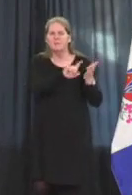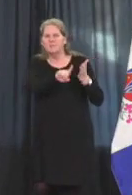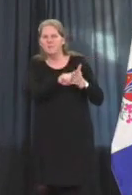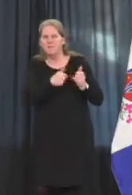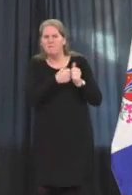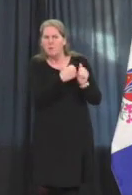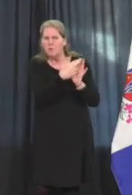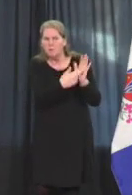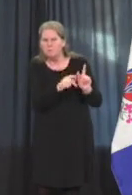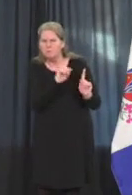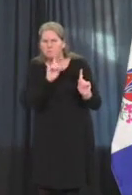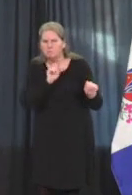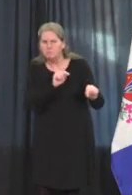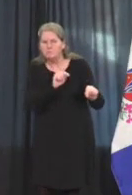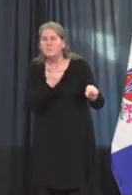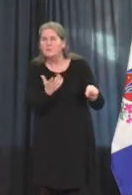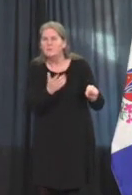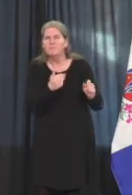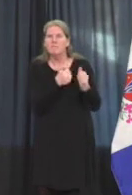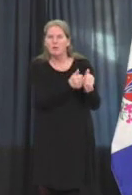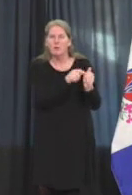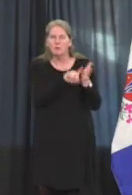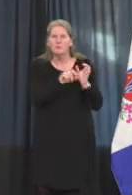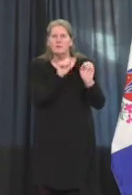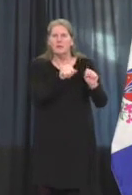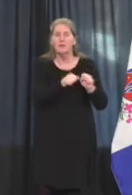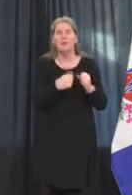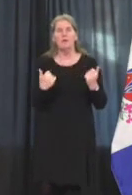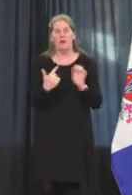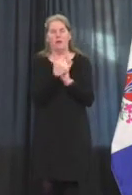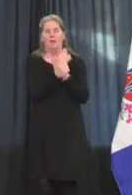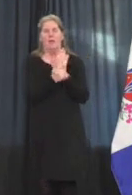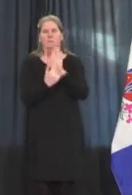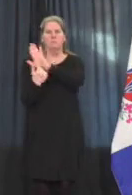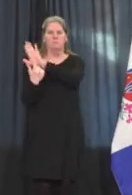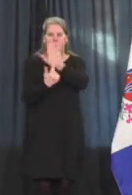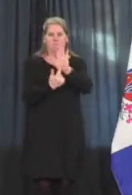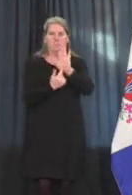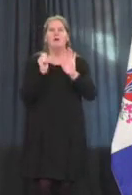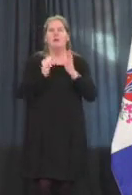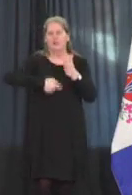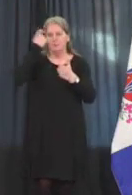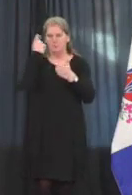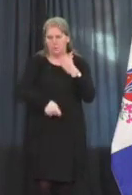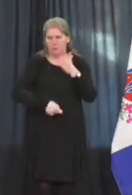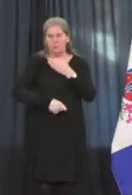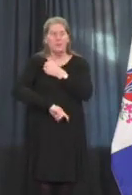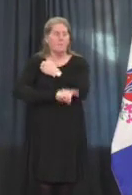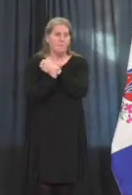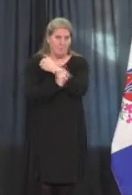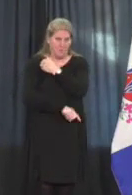IN THE MEANTIME, NOW THAT IT IS LAW, IT IS POSSIBLE TO ISSUE TICKETS AND CHARGES THAT COULD LEAD TO JAIL TIME FOR